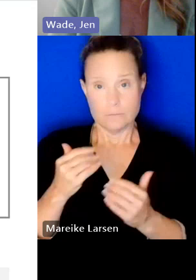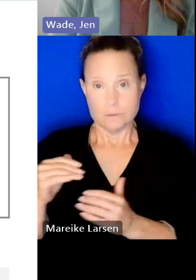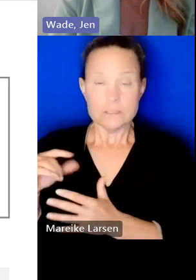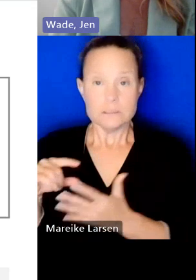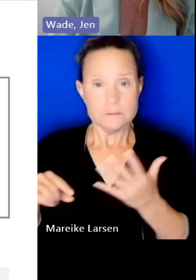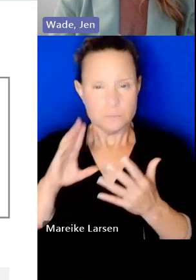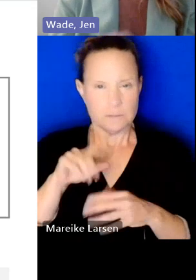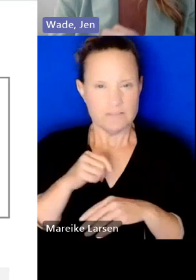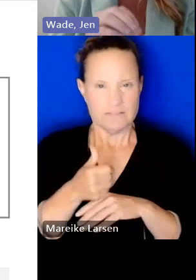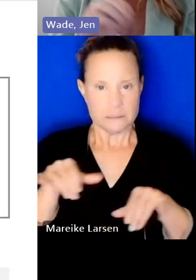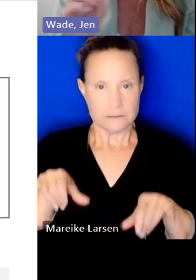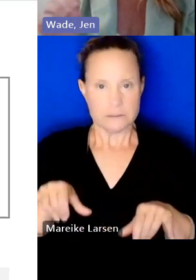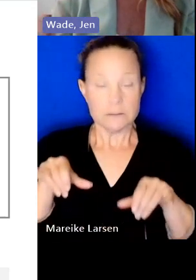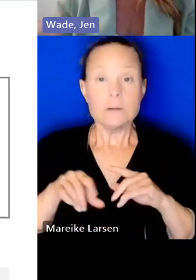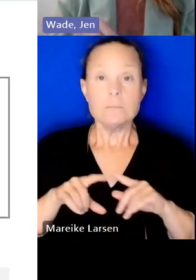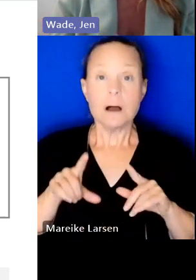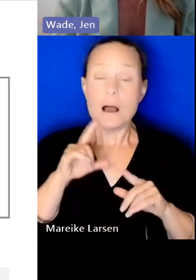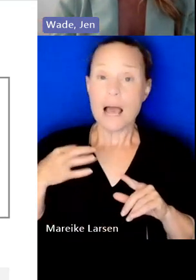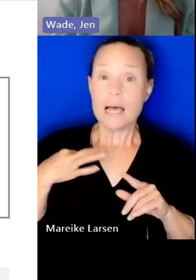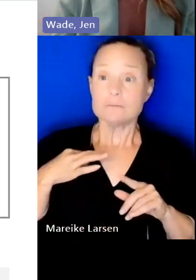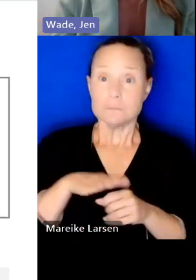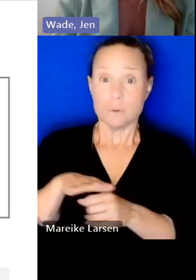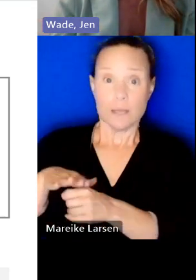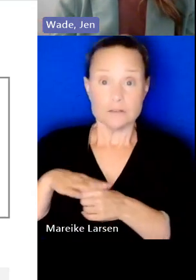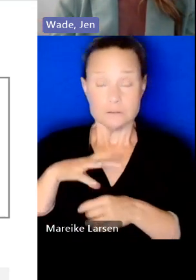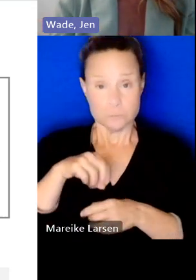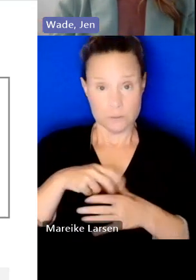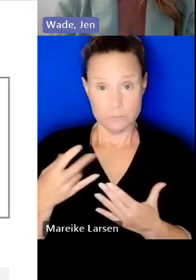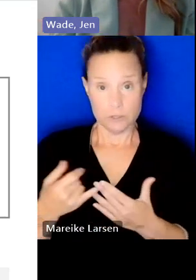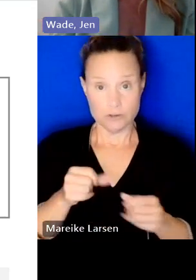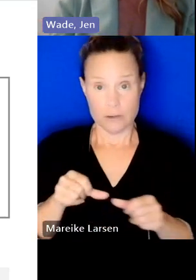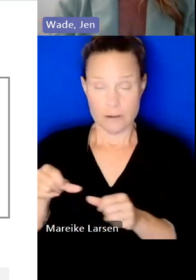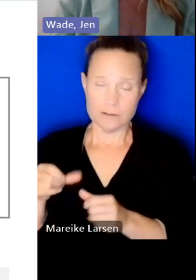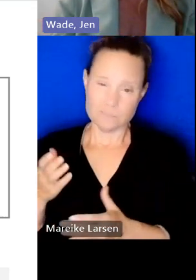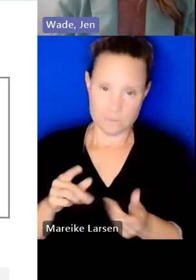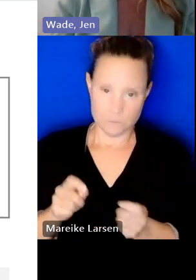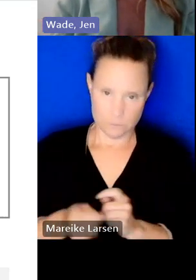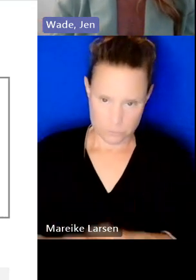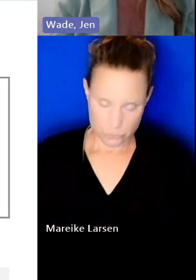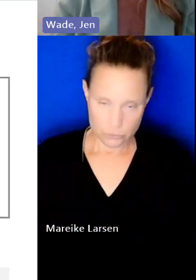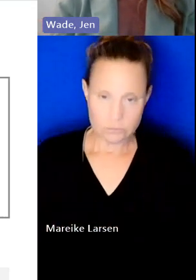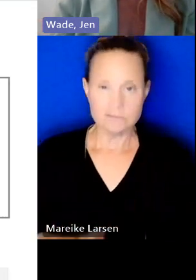remain fixed. However, the eligible locations within those project areas may change.